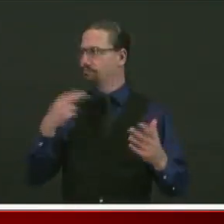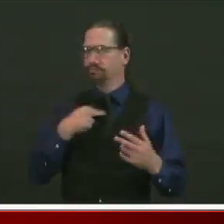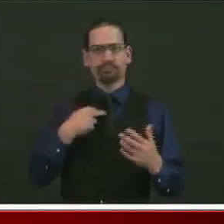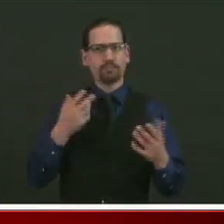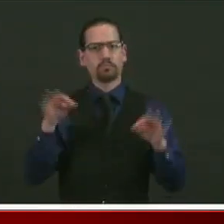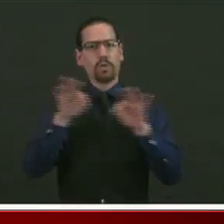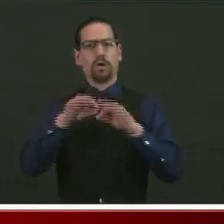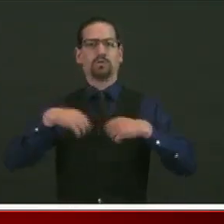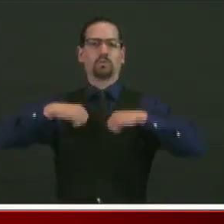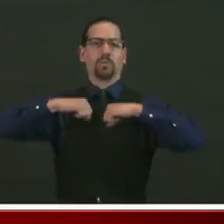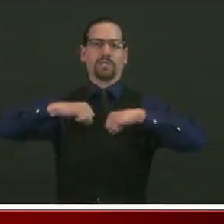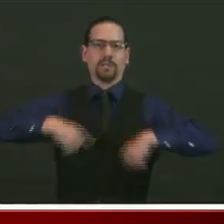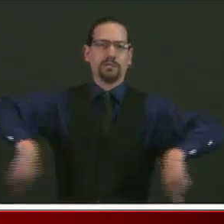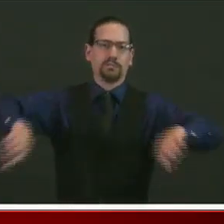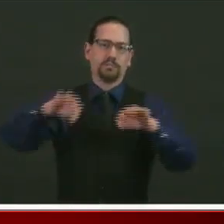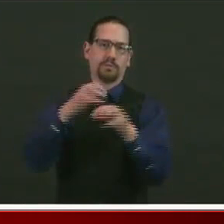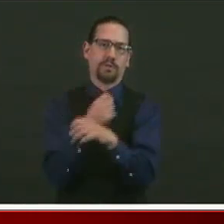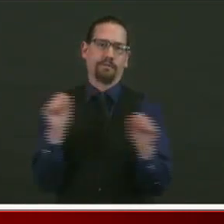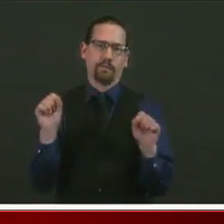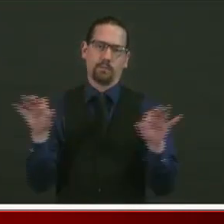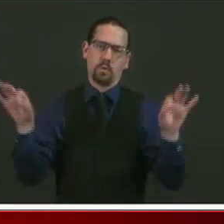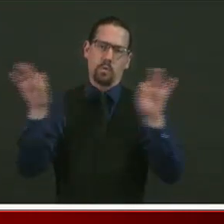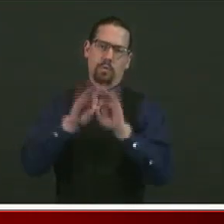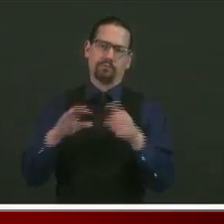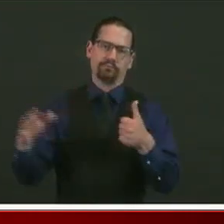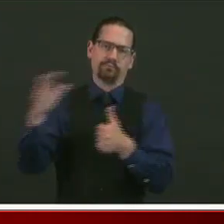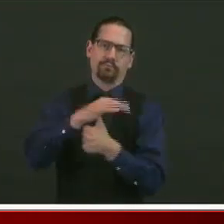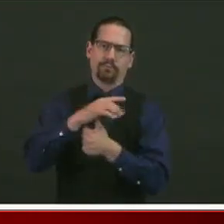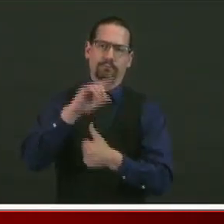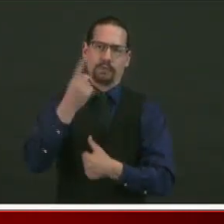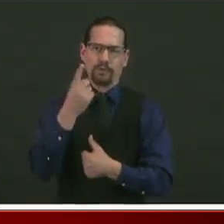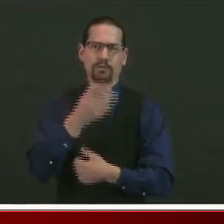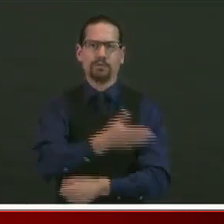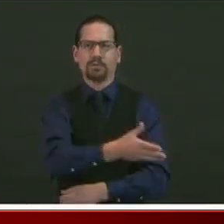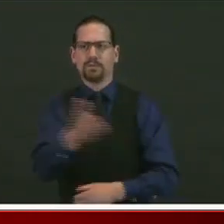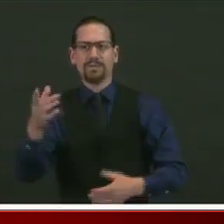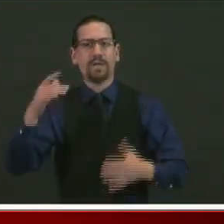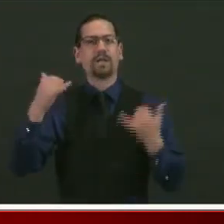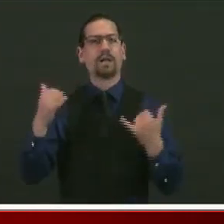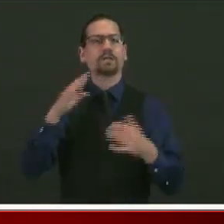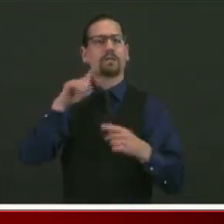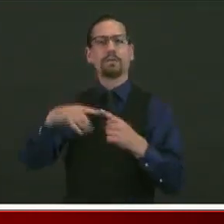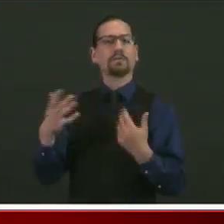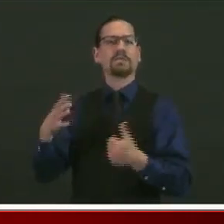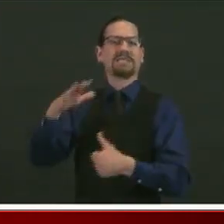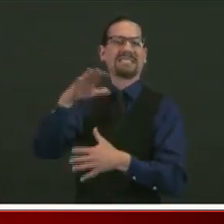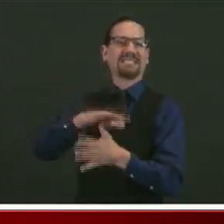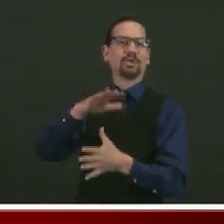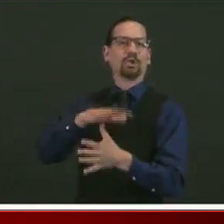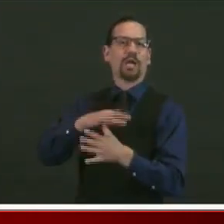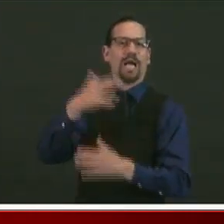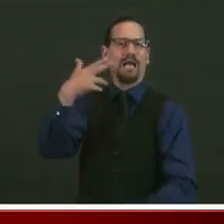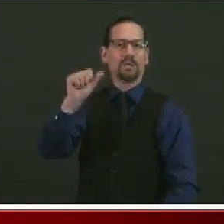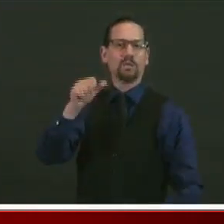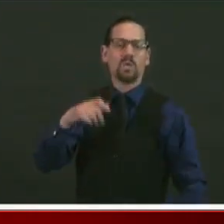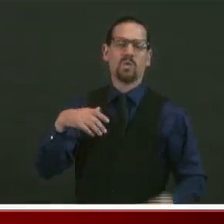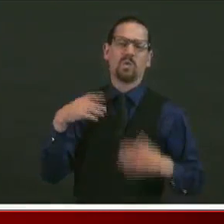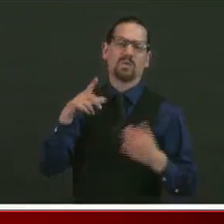THERE ARE SO MANY PEOPLE WITH FEELINGS. I WANT TO HAVE A MESSAGE FOR SENIORS AND GRADUATES A LITTLE BIT. 2020 HAS BEEN HARD FOR SENIORS